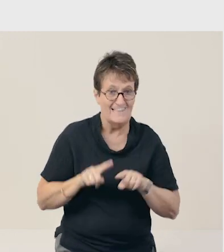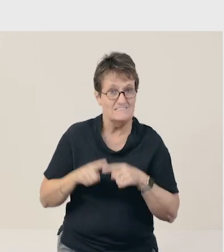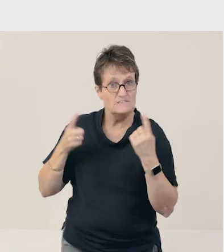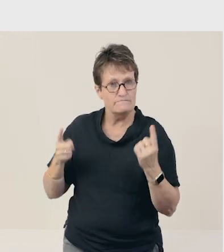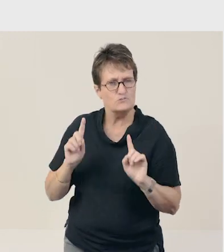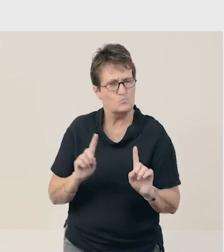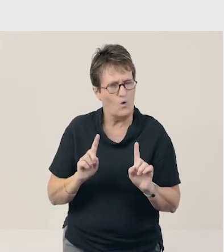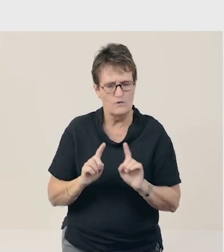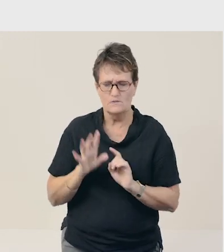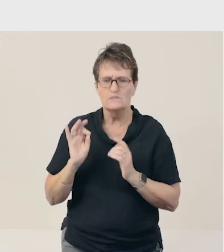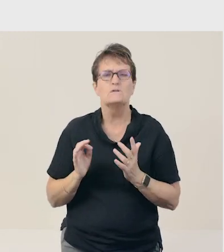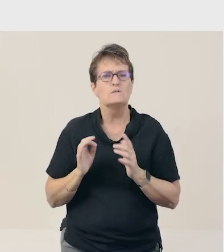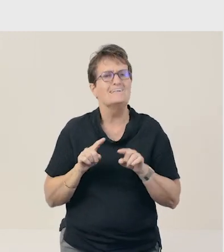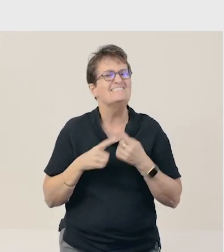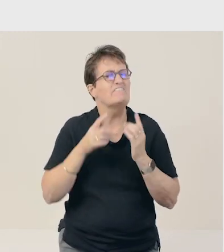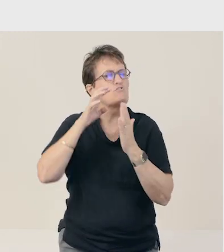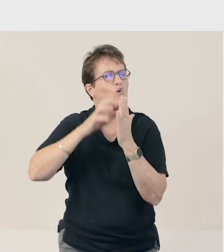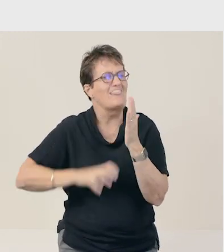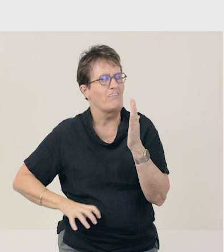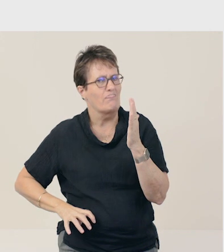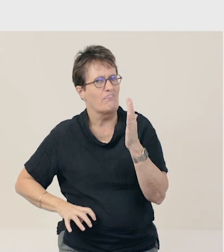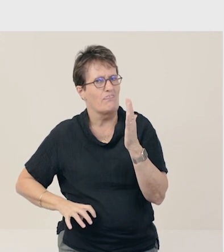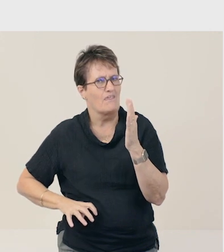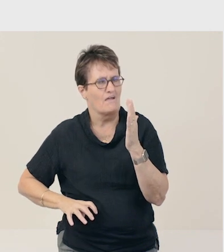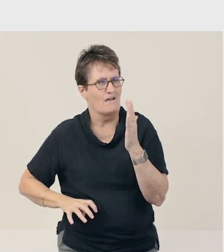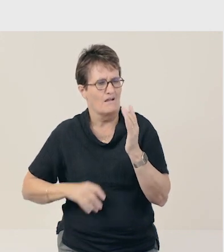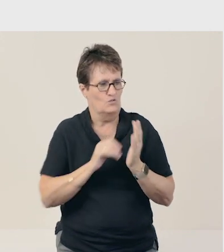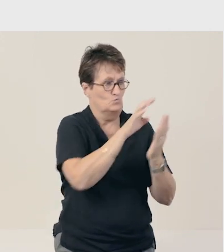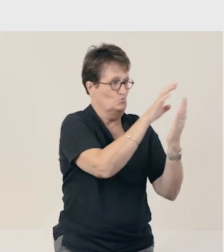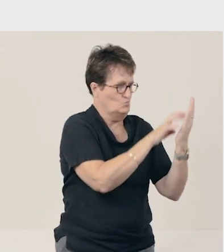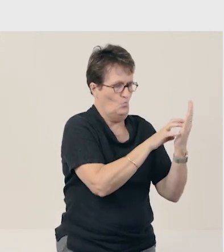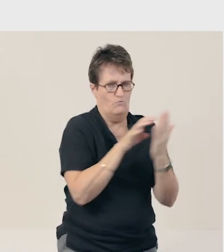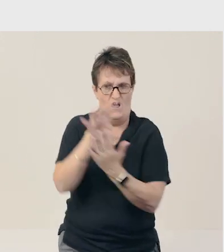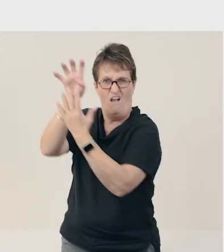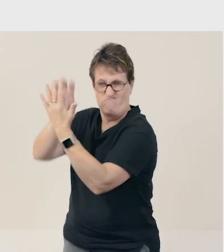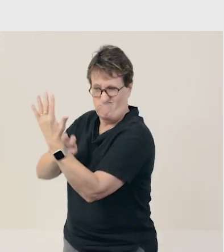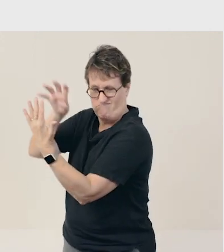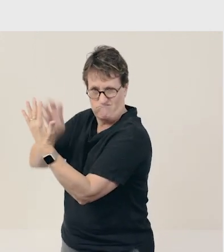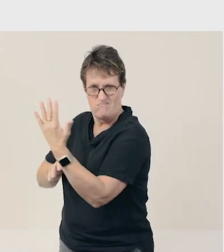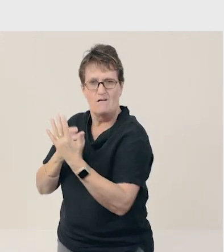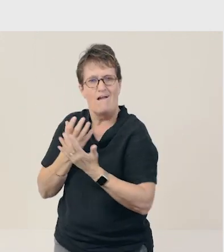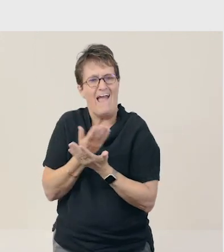are largely due to the difference in their length, which has implications for how the author develops the plot,